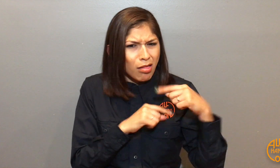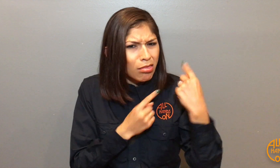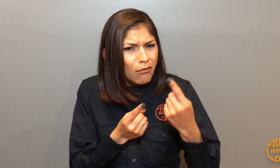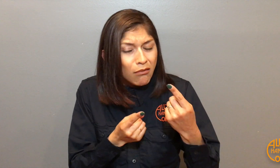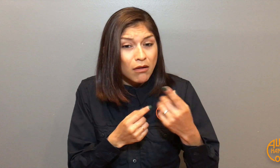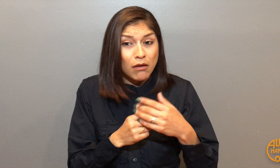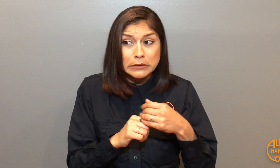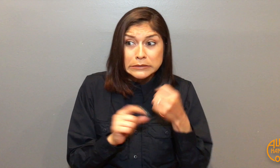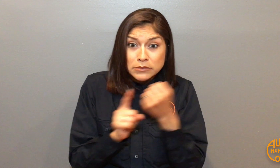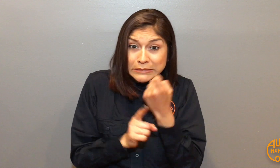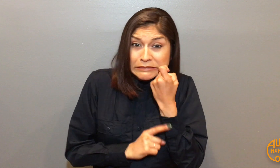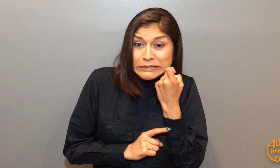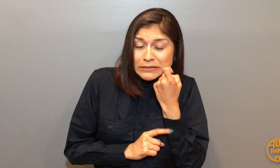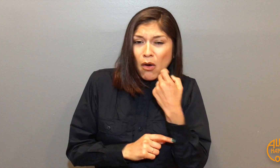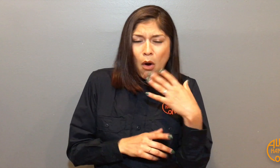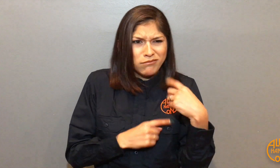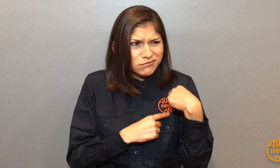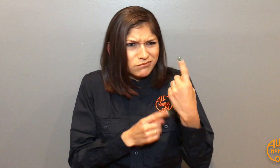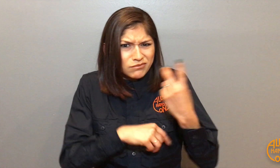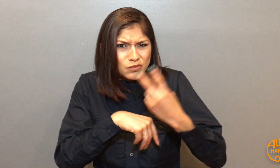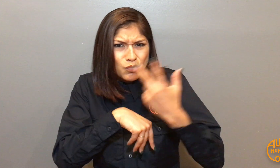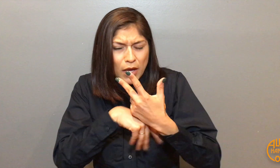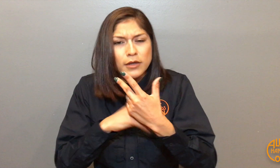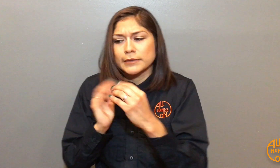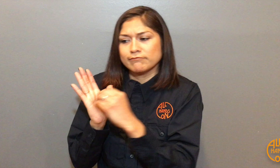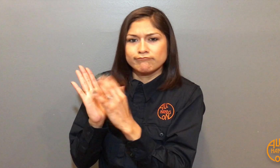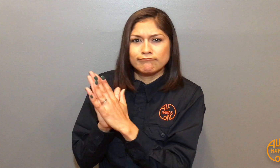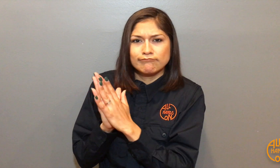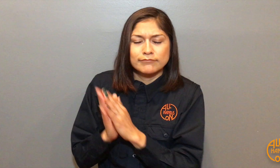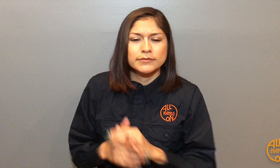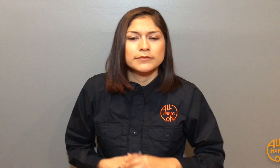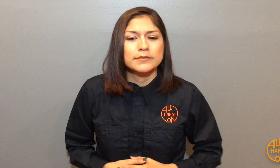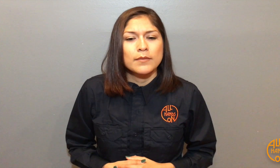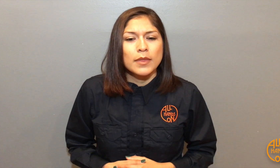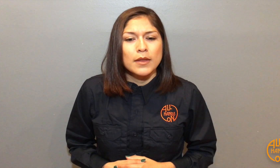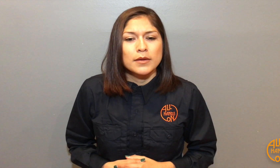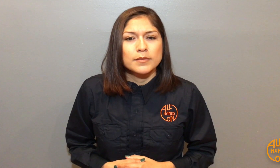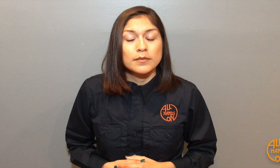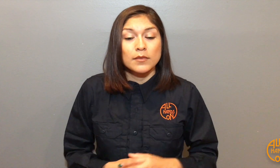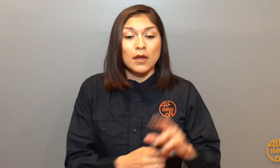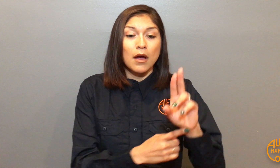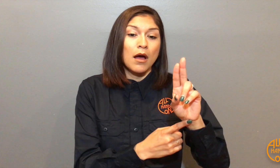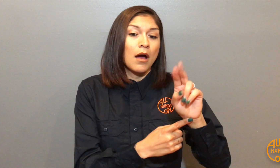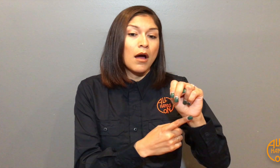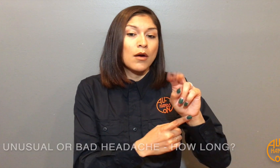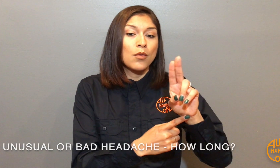to document, you also need to let us know if it's been for one day a short period